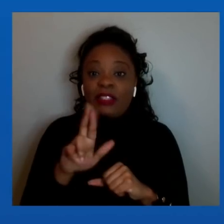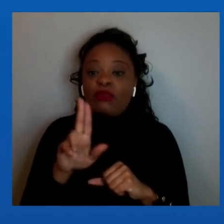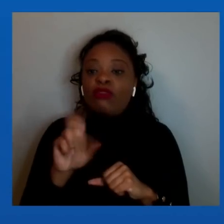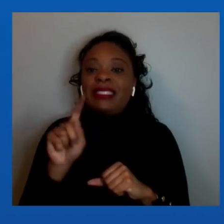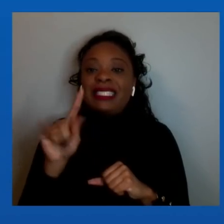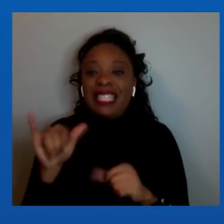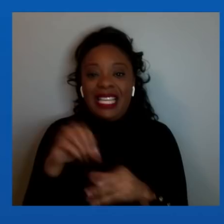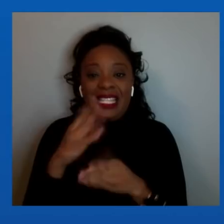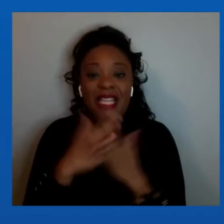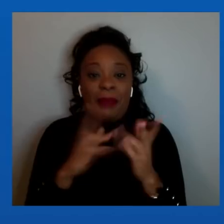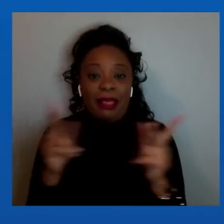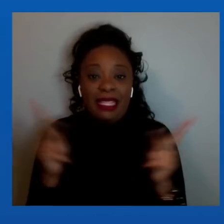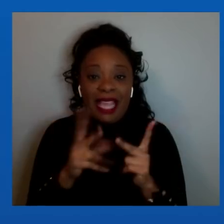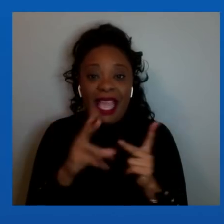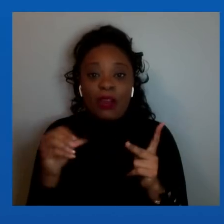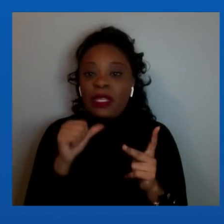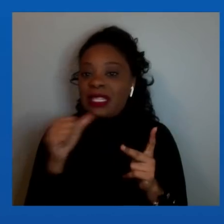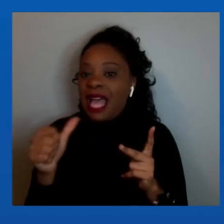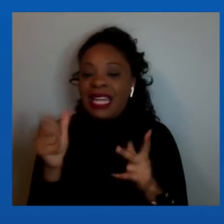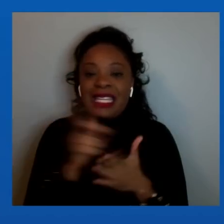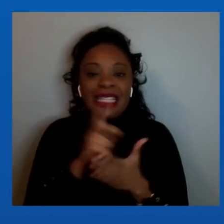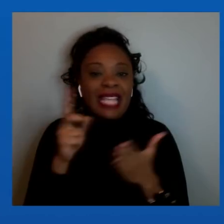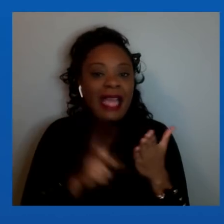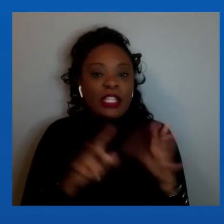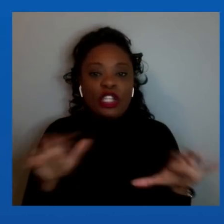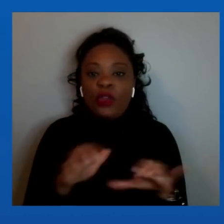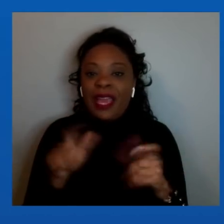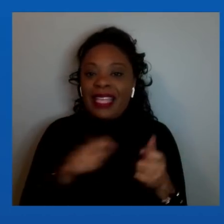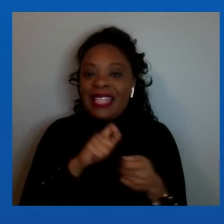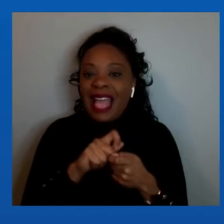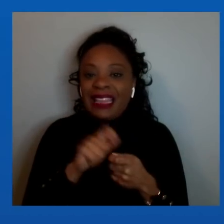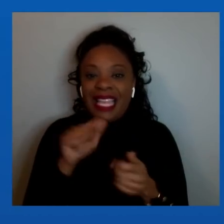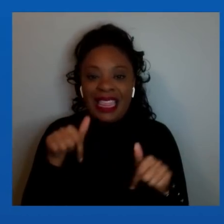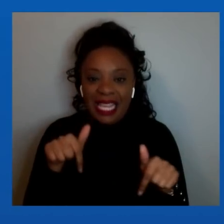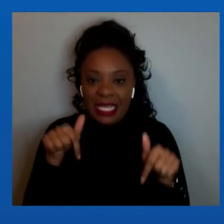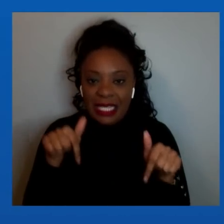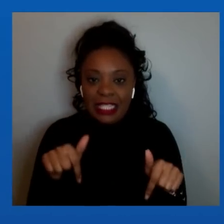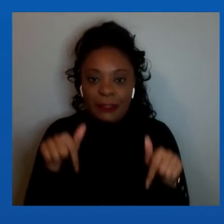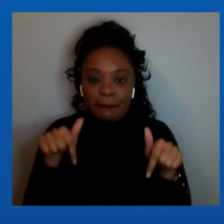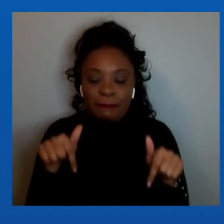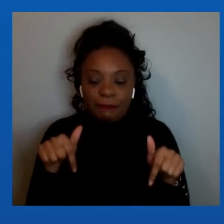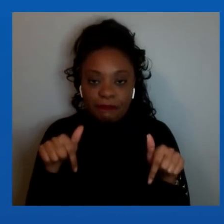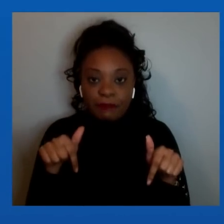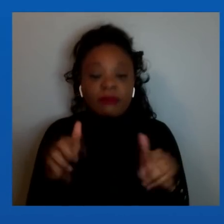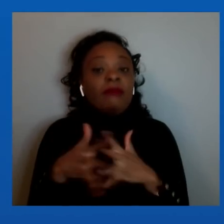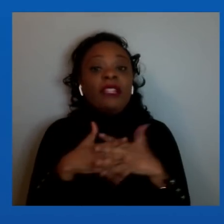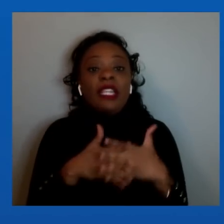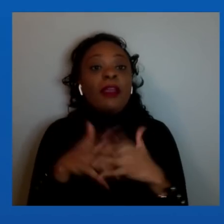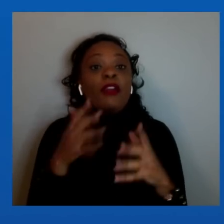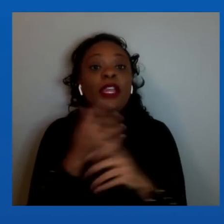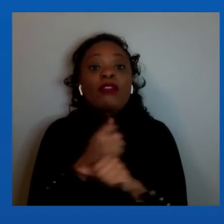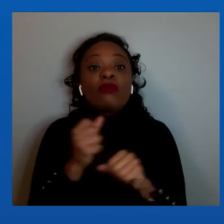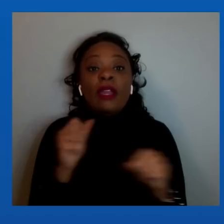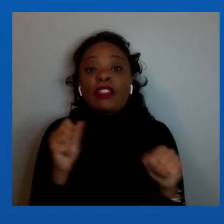and it was not designed to do exactly this. The American Rescue Plan charged the IRS